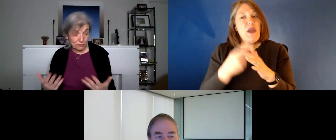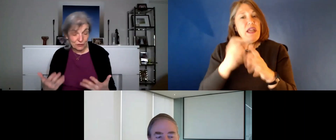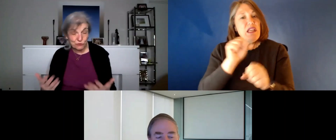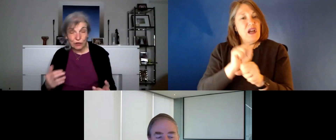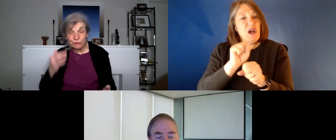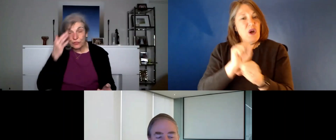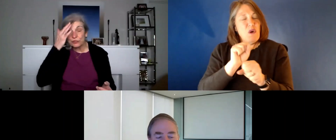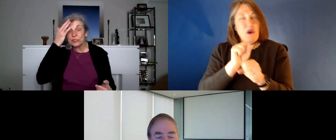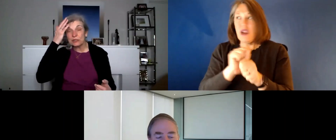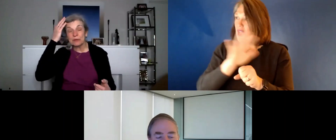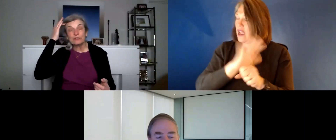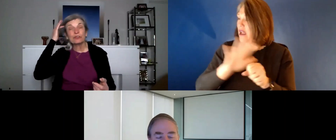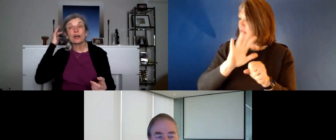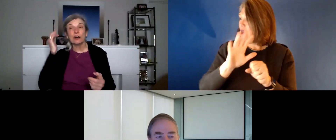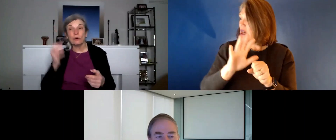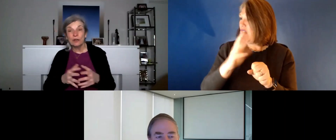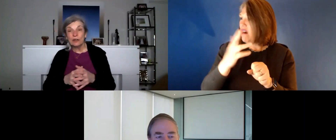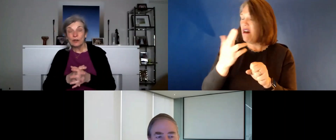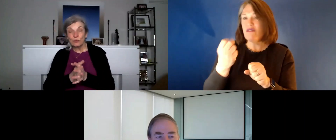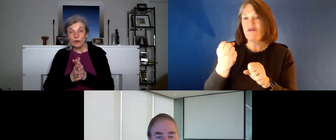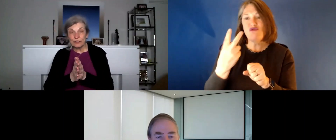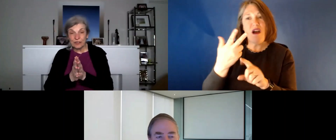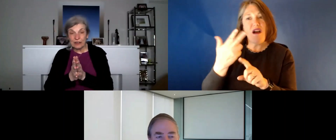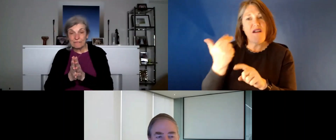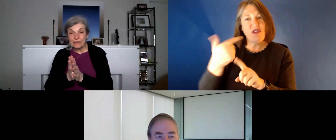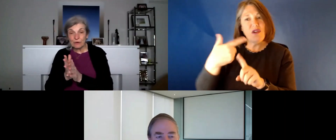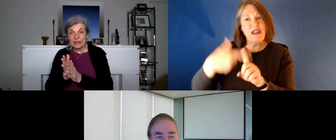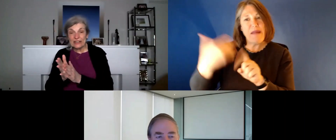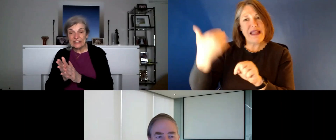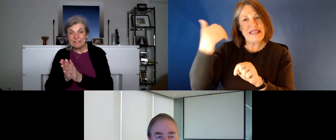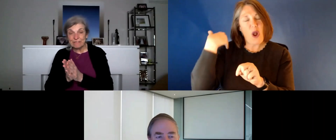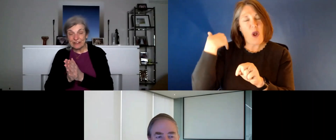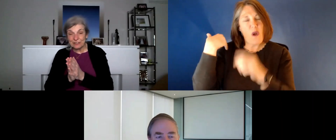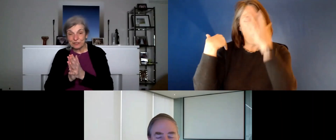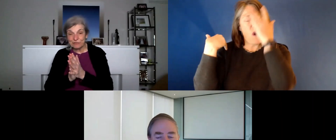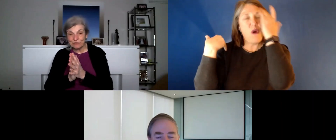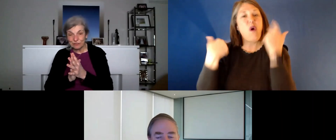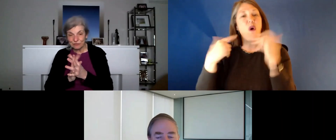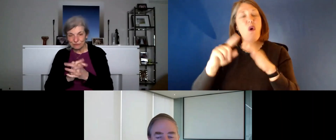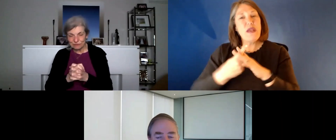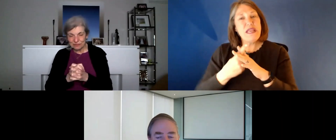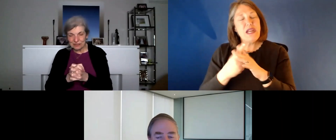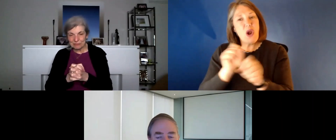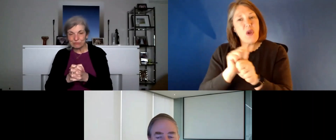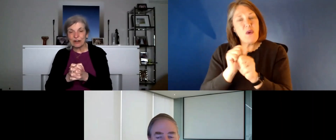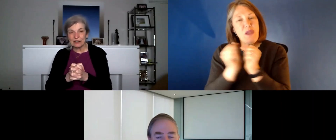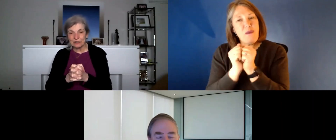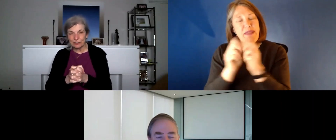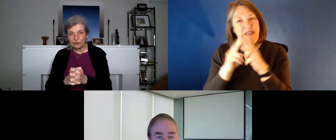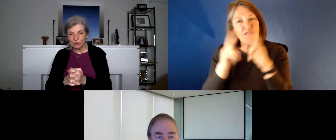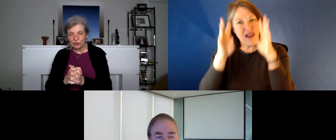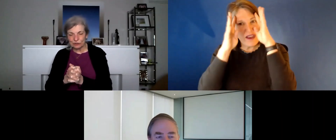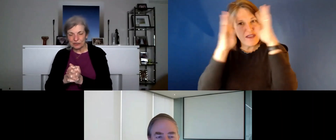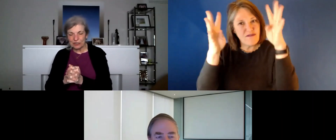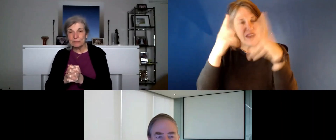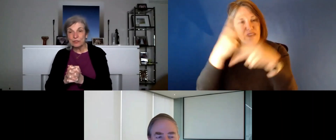about 13 months ago with a very inventive product called aMuze.